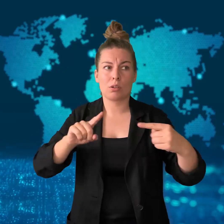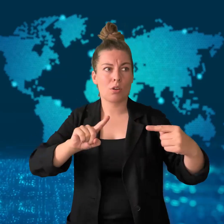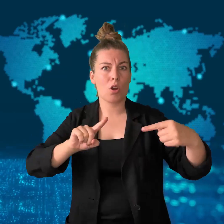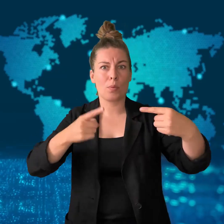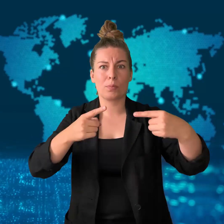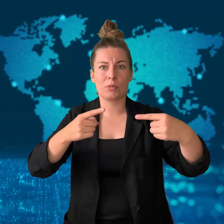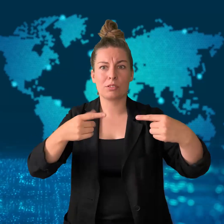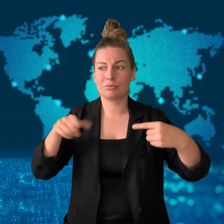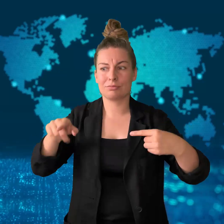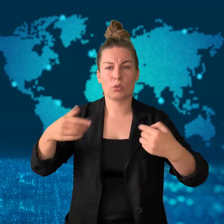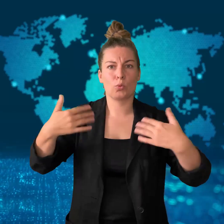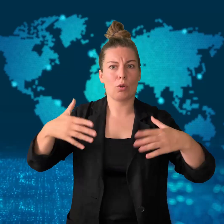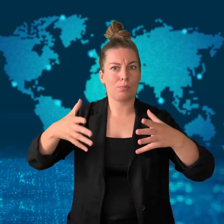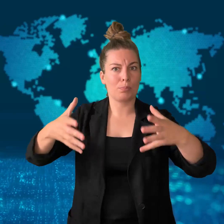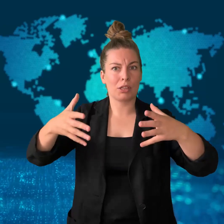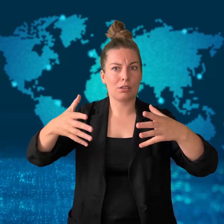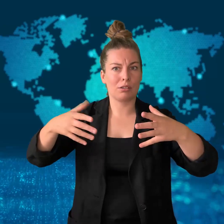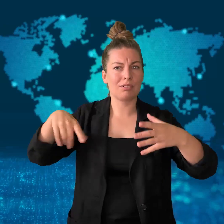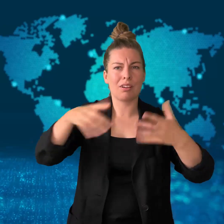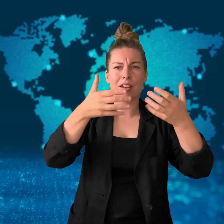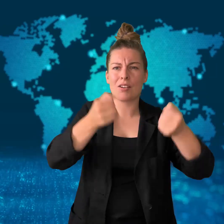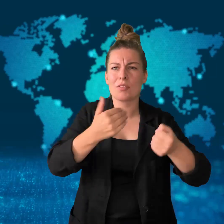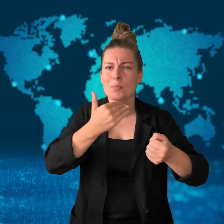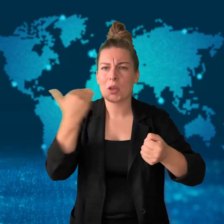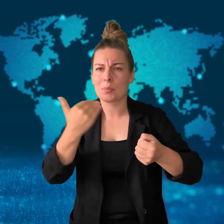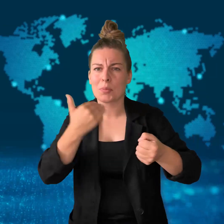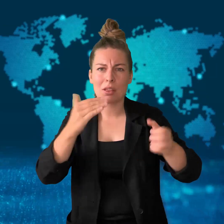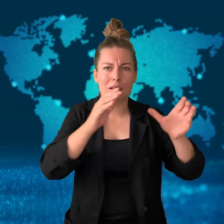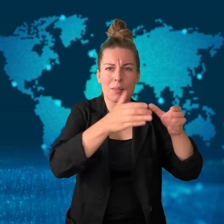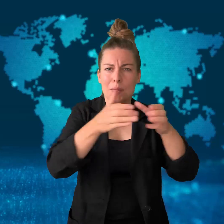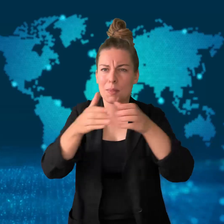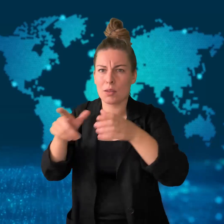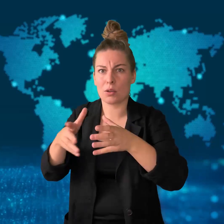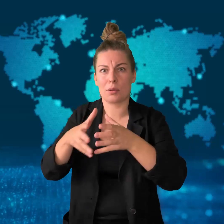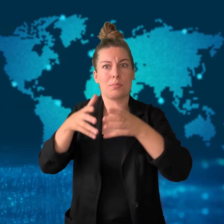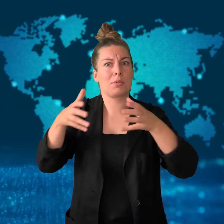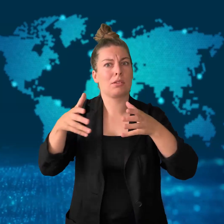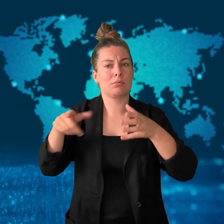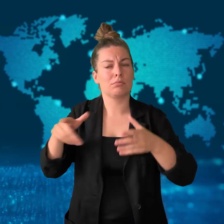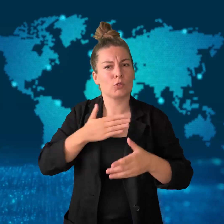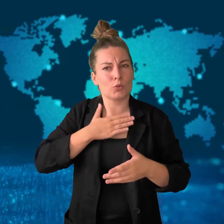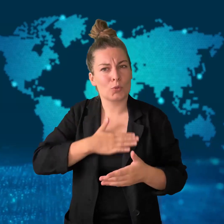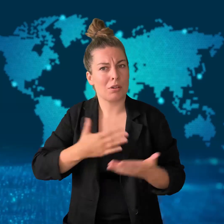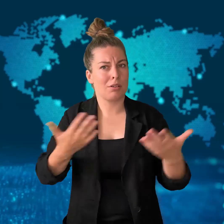The BJP and the leading opposition party both wanted